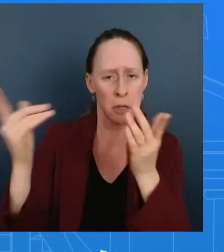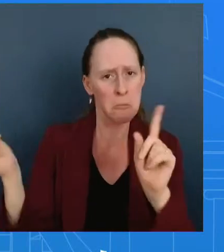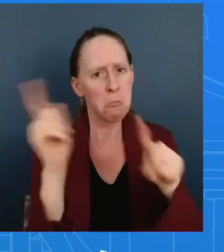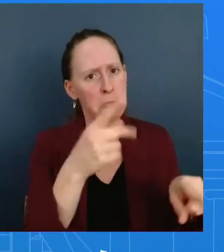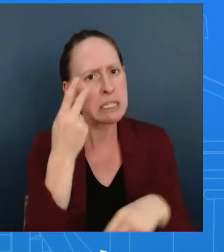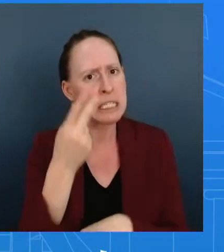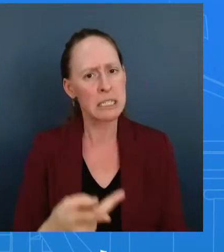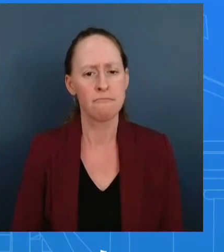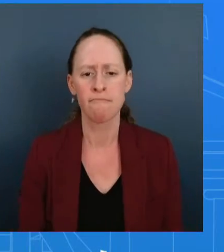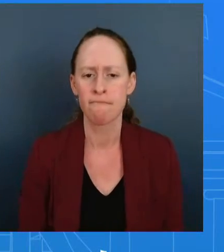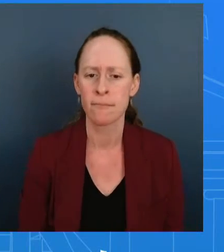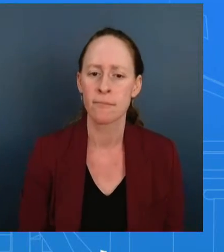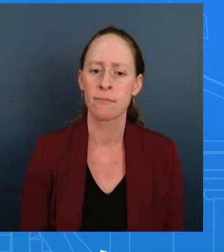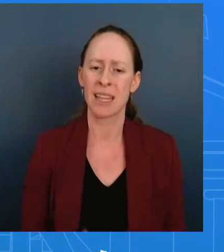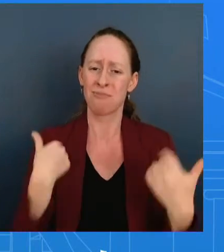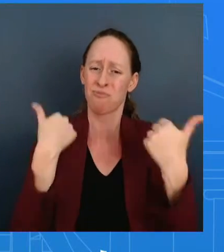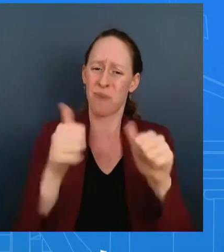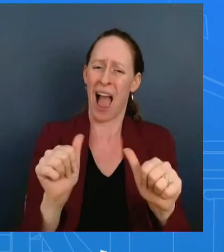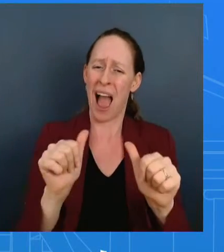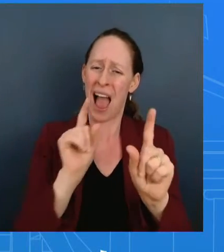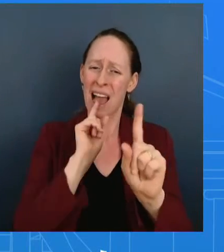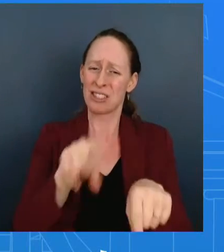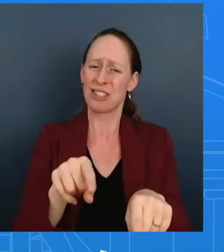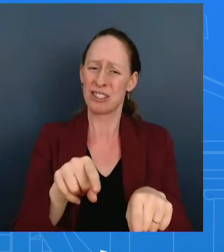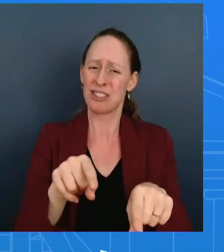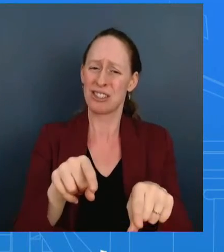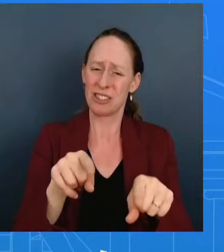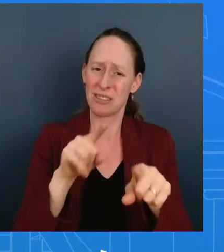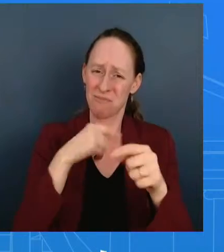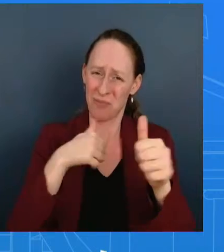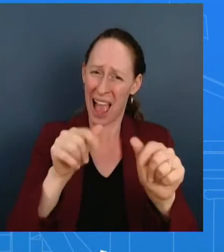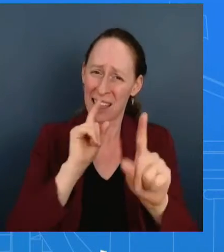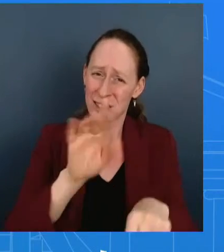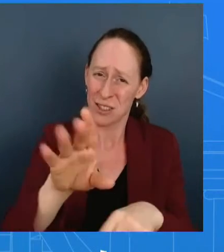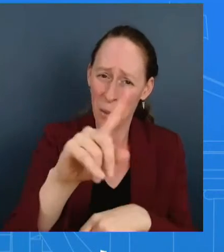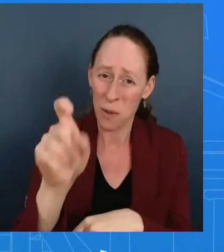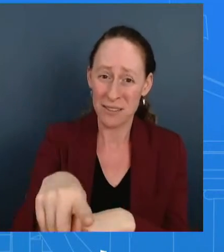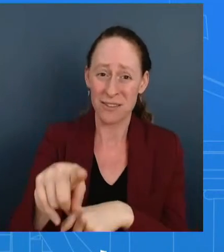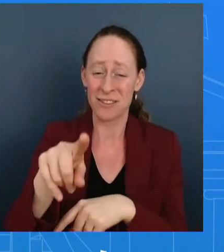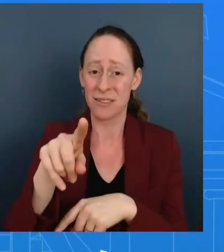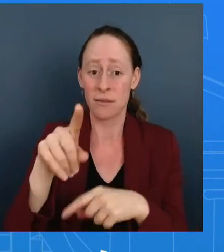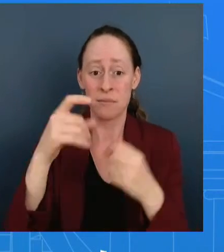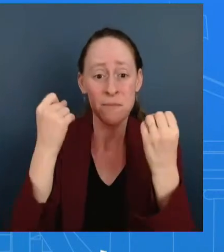so you can connect the dot that there are multiple neurologists that come -- not neurologists -- specialists that come through here